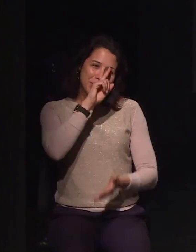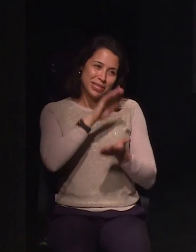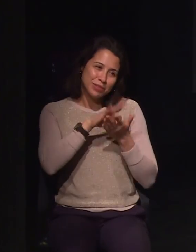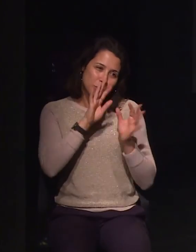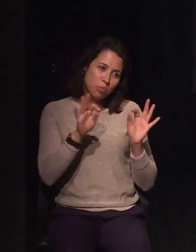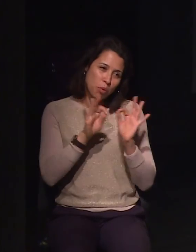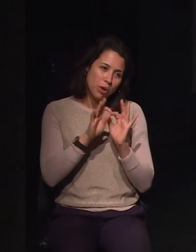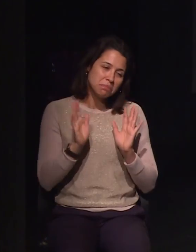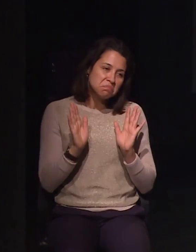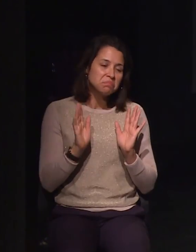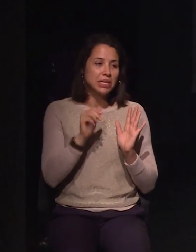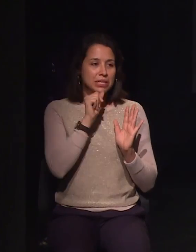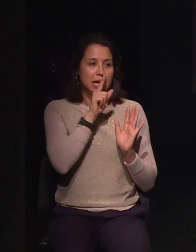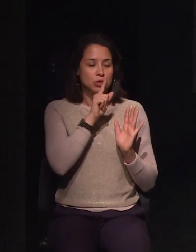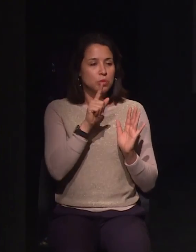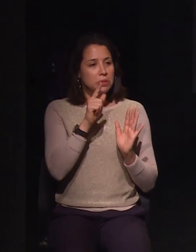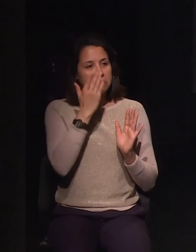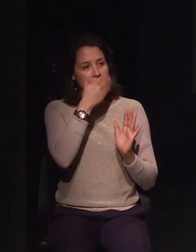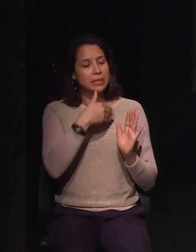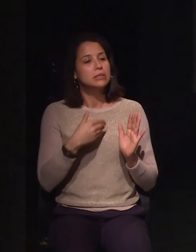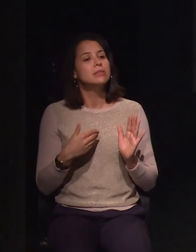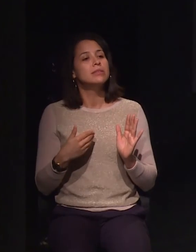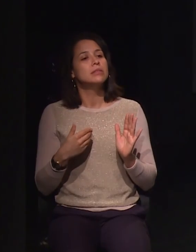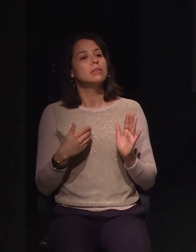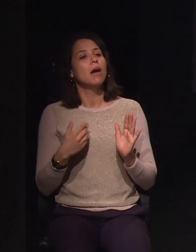to be missed, so there’s always a next time.